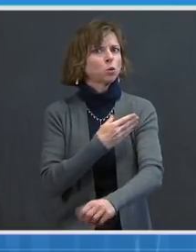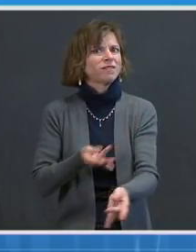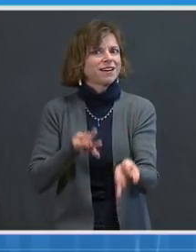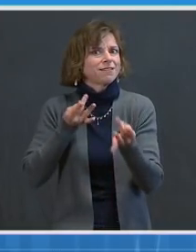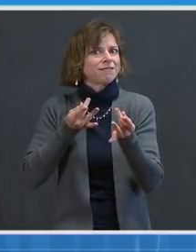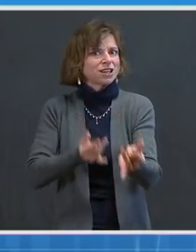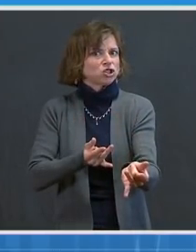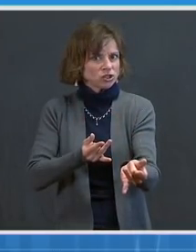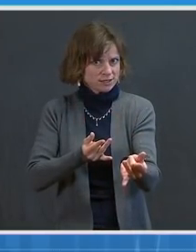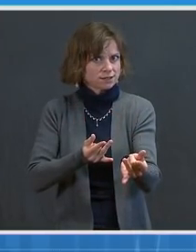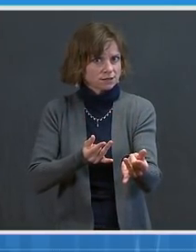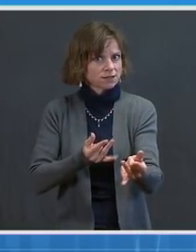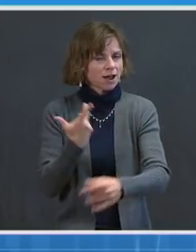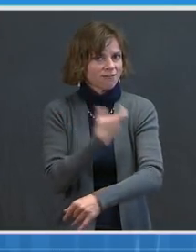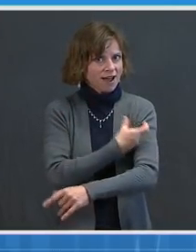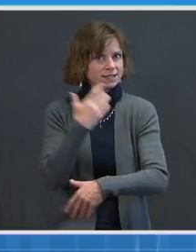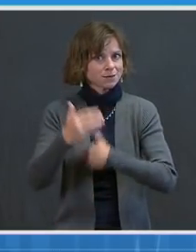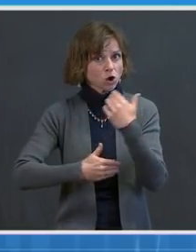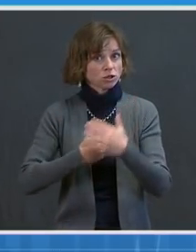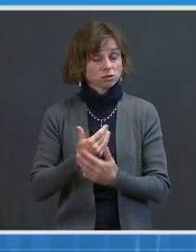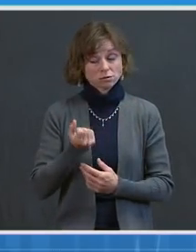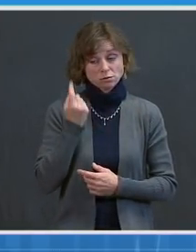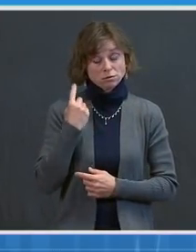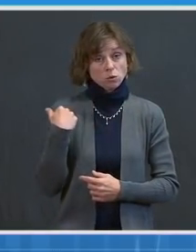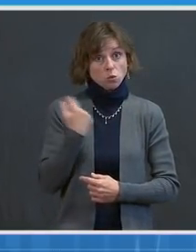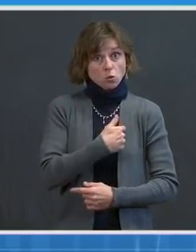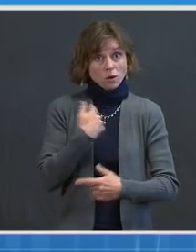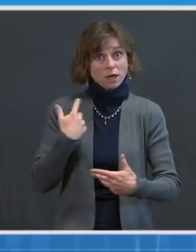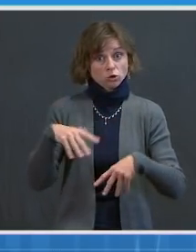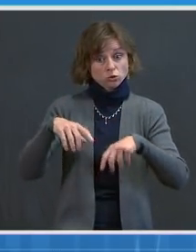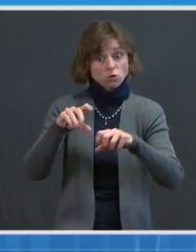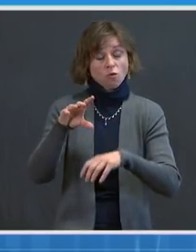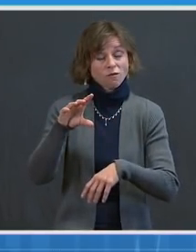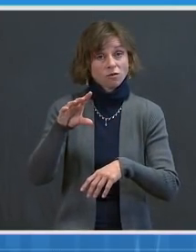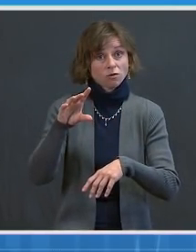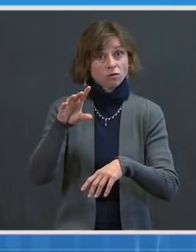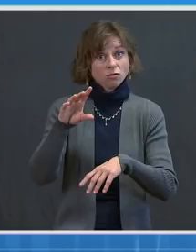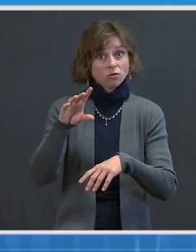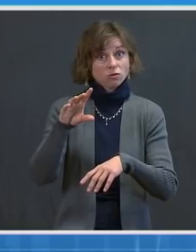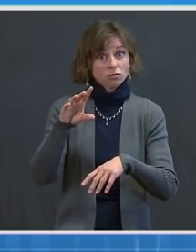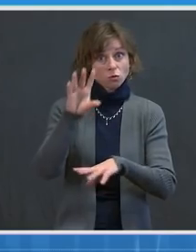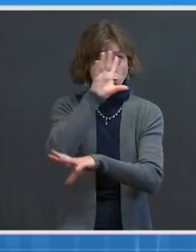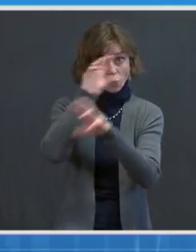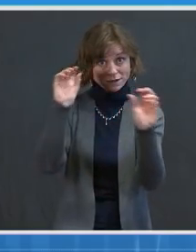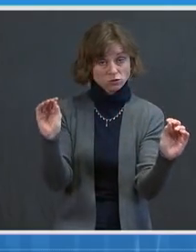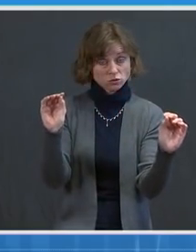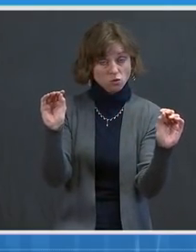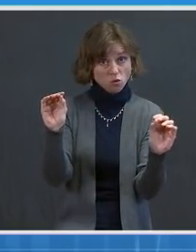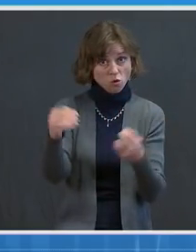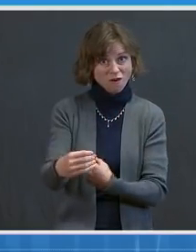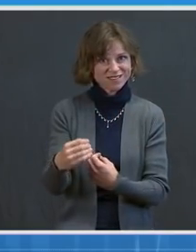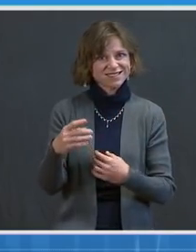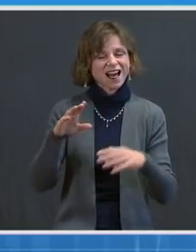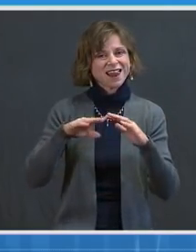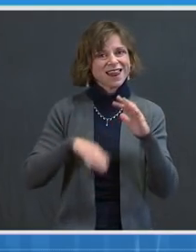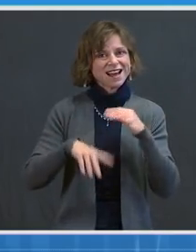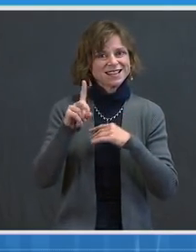When we arrived, less than half of vaccines distributed to states were administered; today that number is approximately 75 percent.